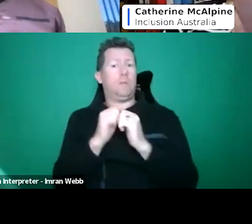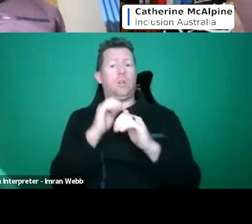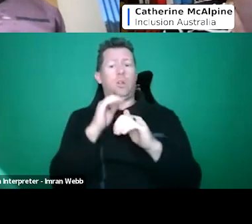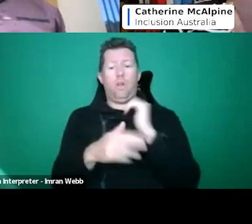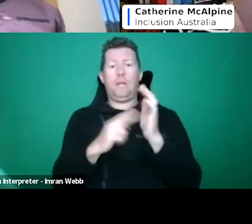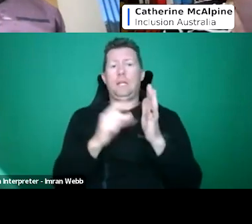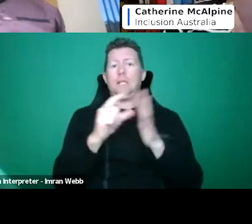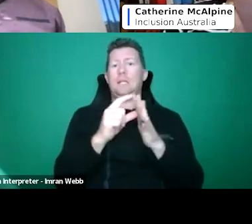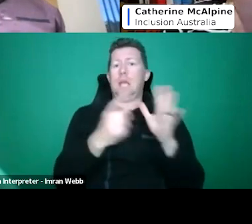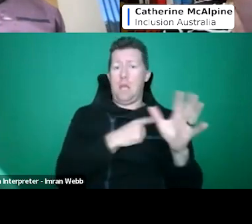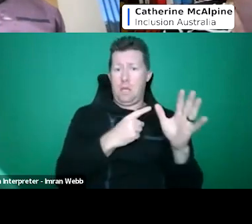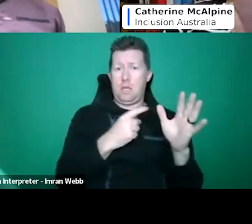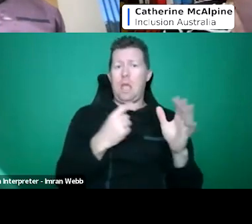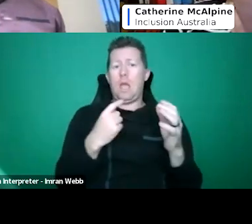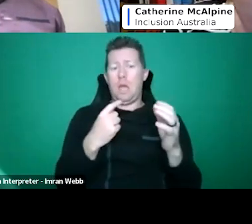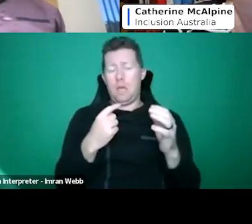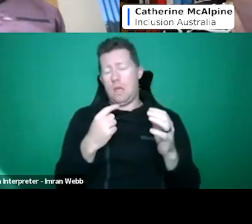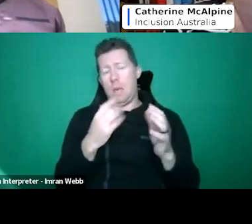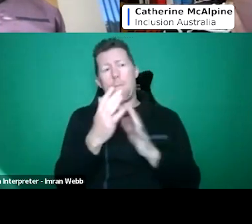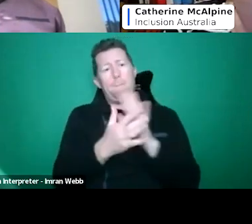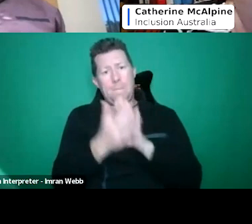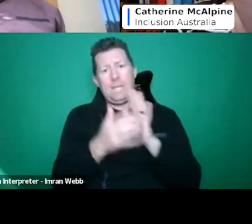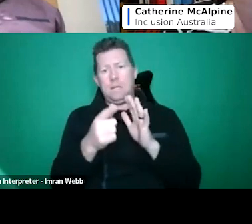Data Asset that's done as part of the Government's decision